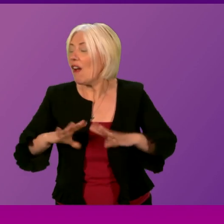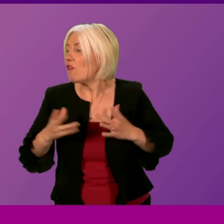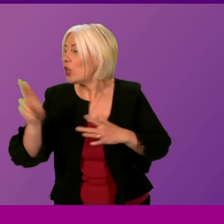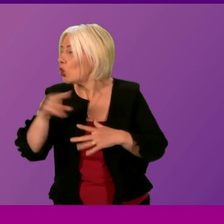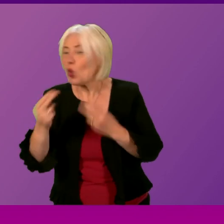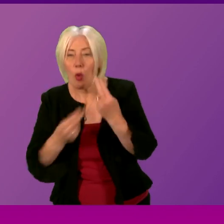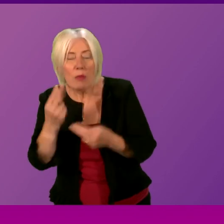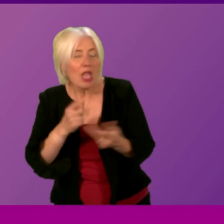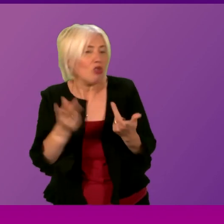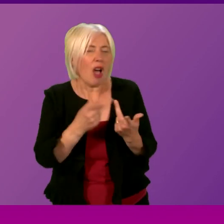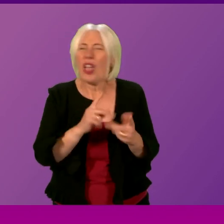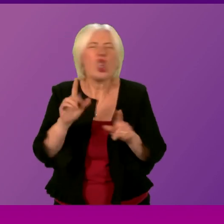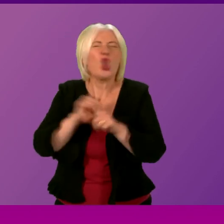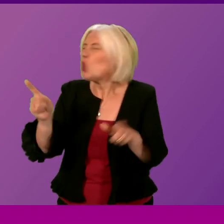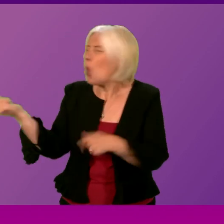anything else. The Tories should not turn up here asking for more